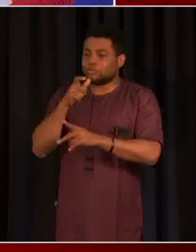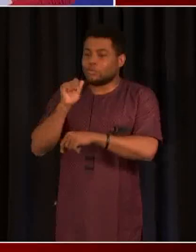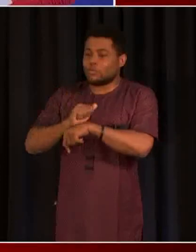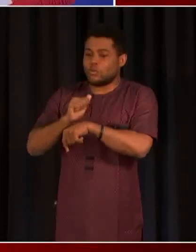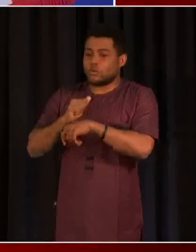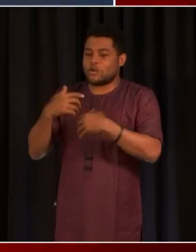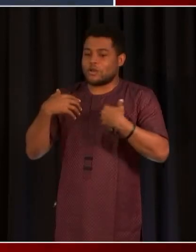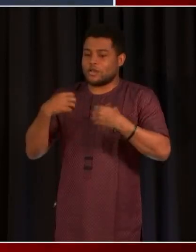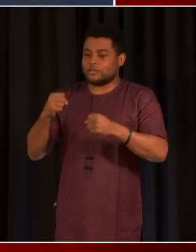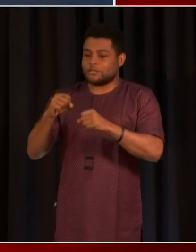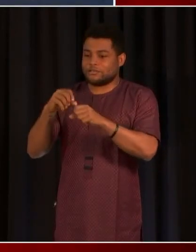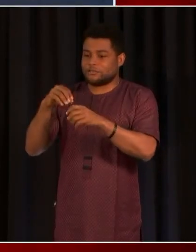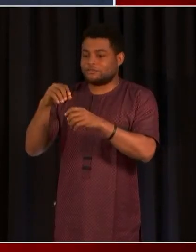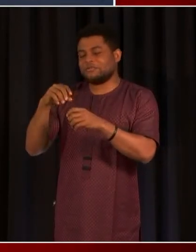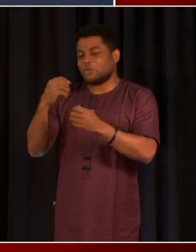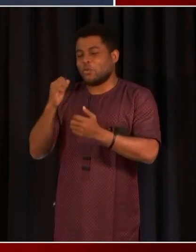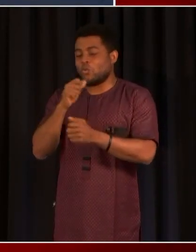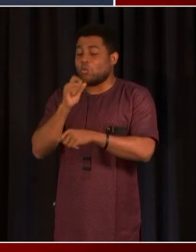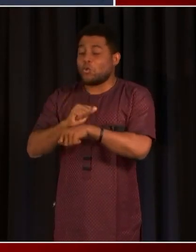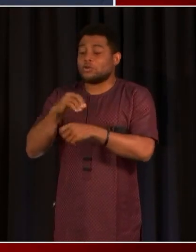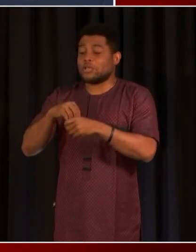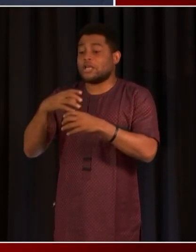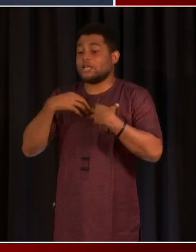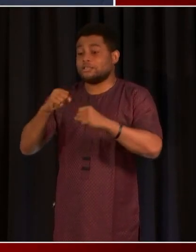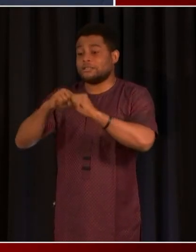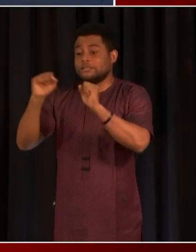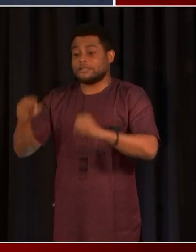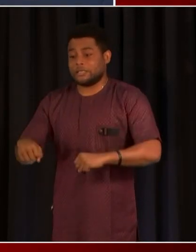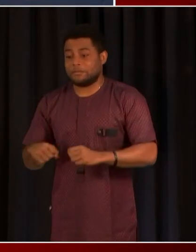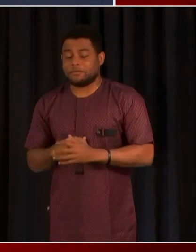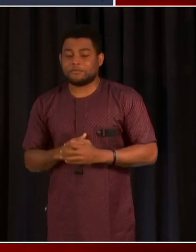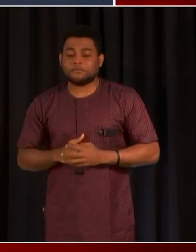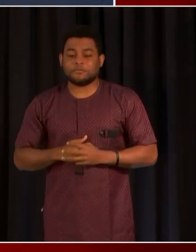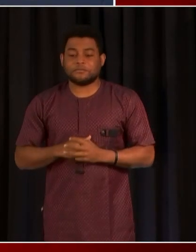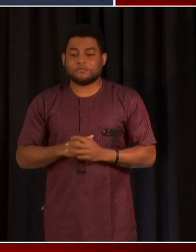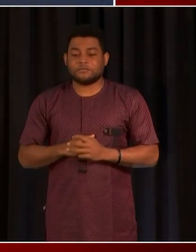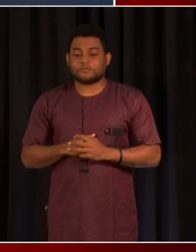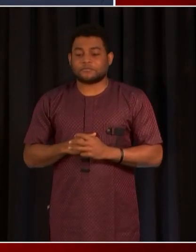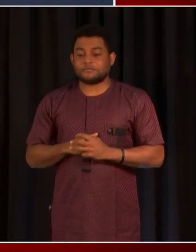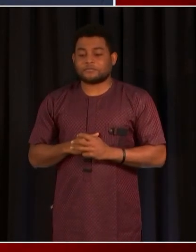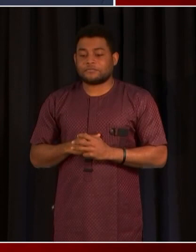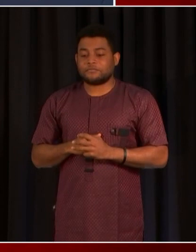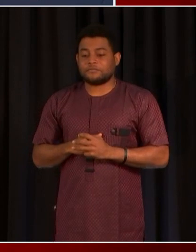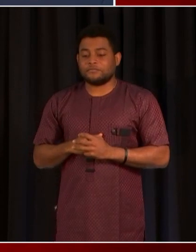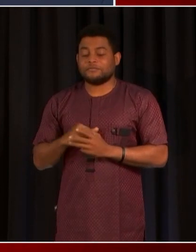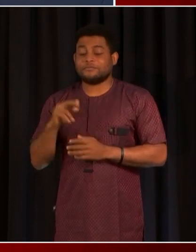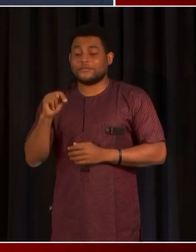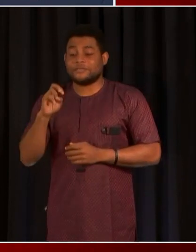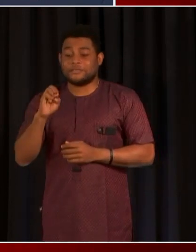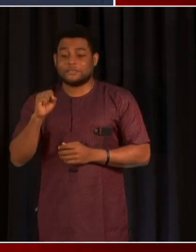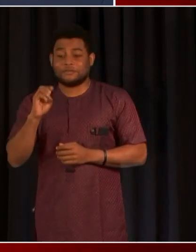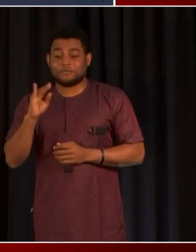Last week we had the opportunity to be to come before the public and speak